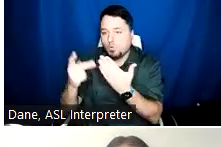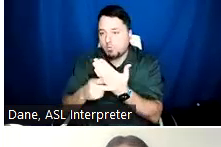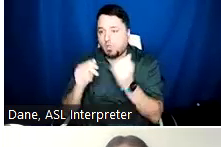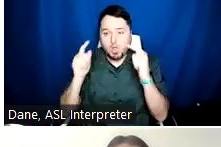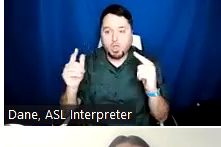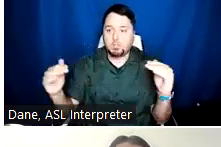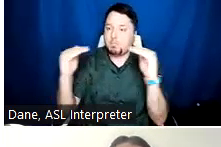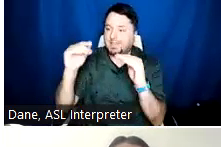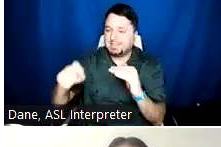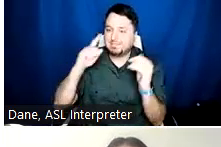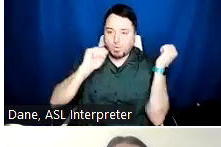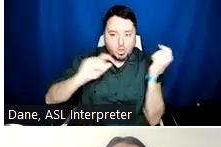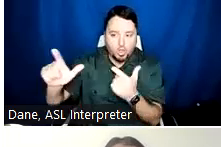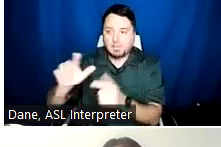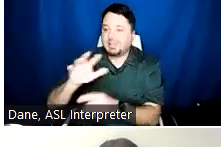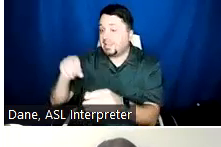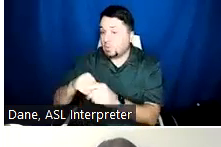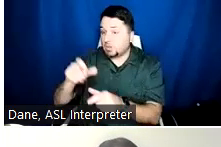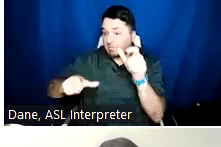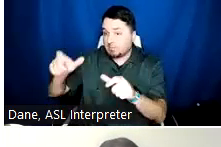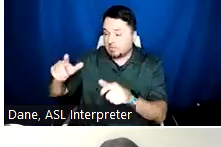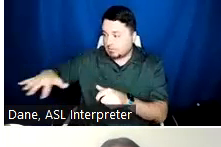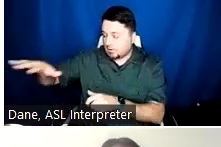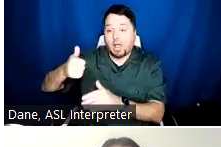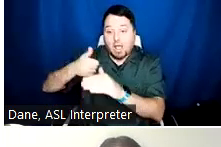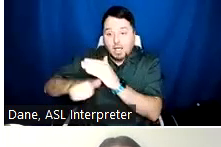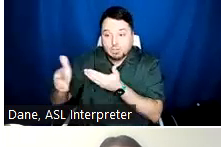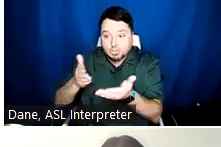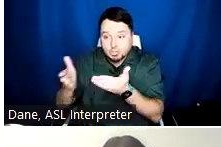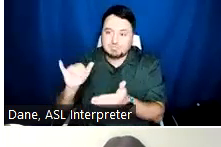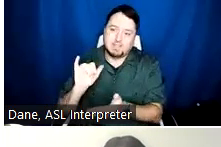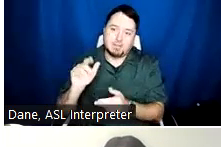of all people including people from underserved communities such as people with disabilities.